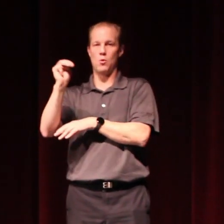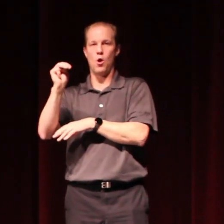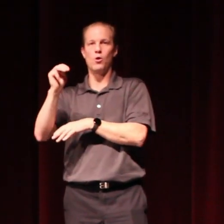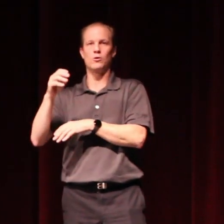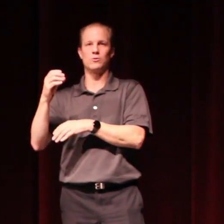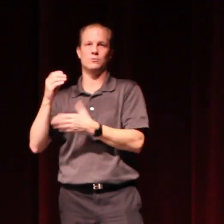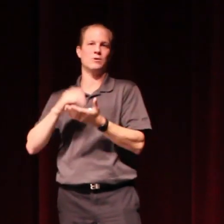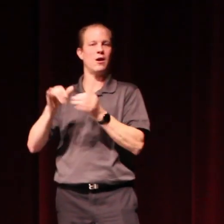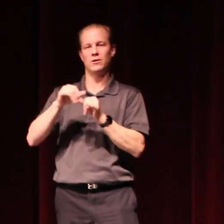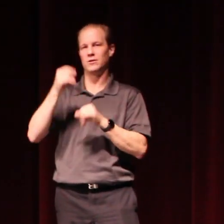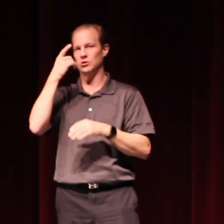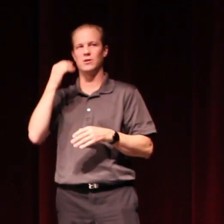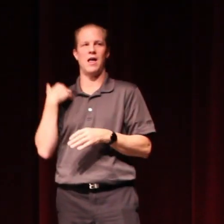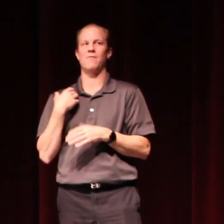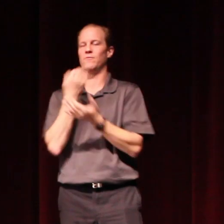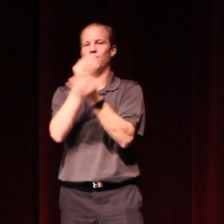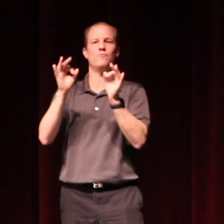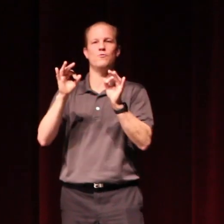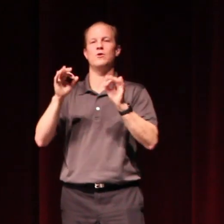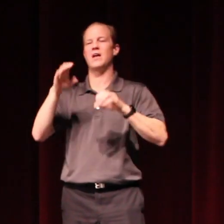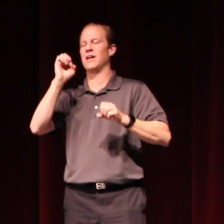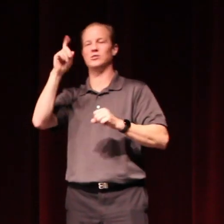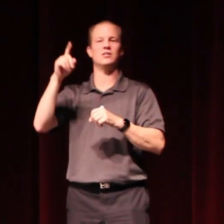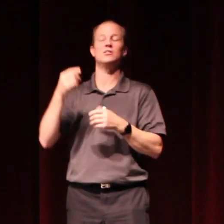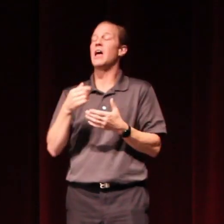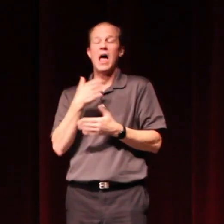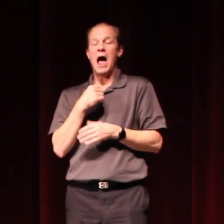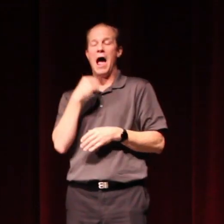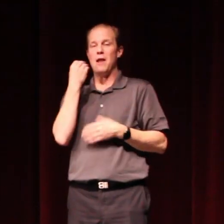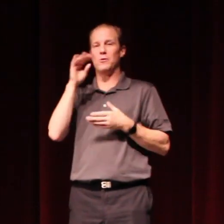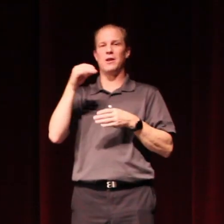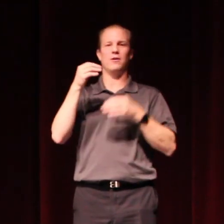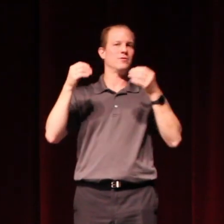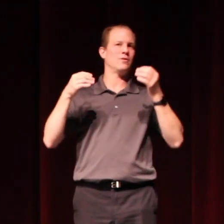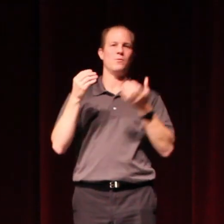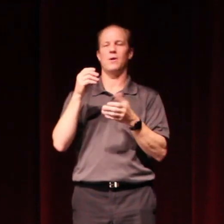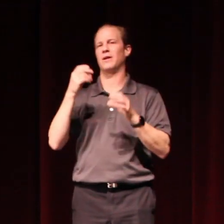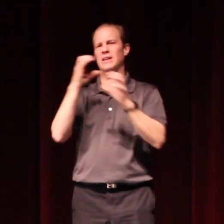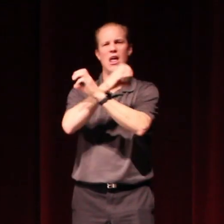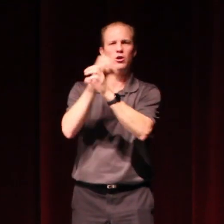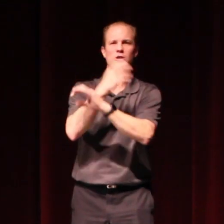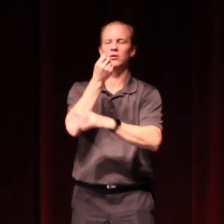Karate, calculus, I don't care. And how about all these people up here? I'd vote for